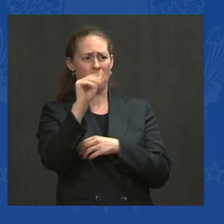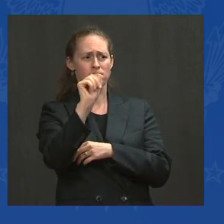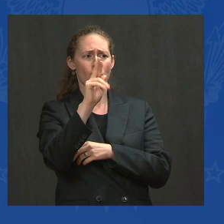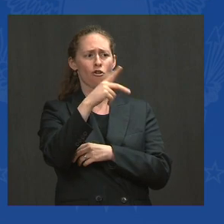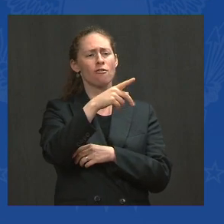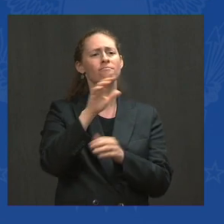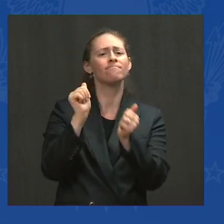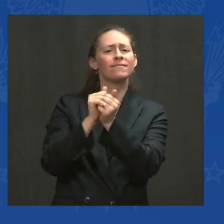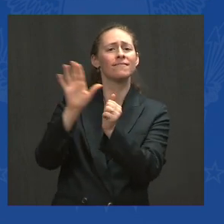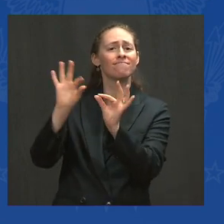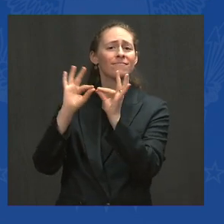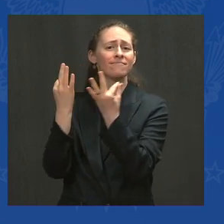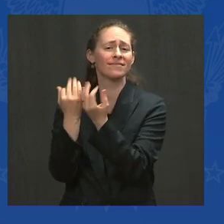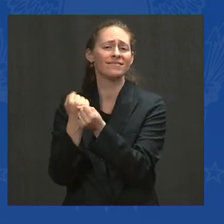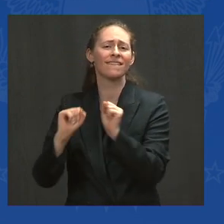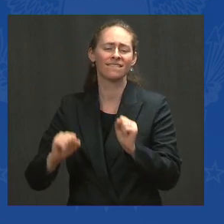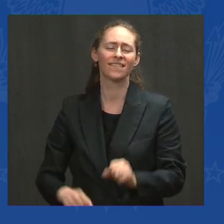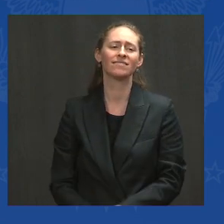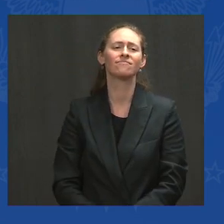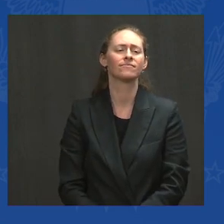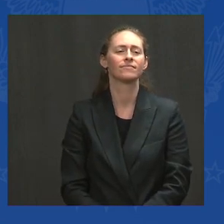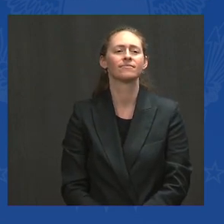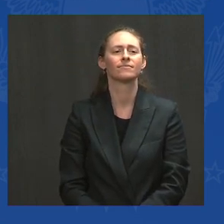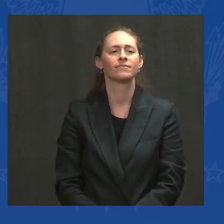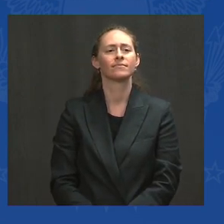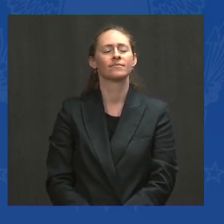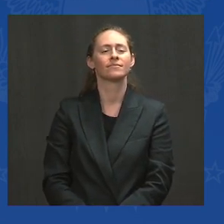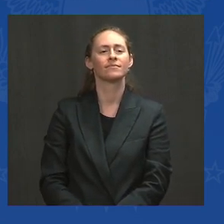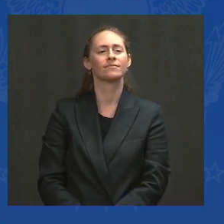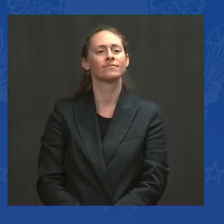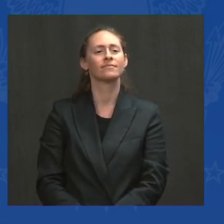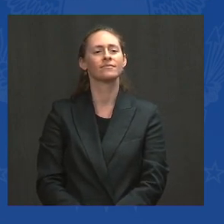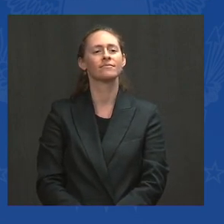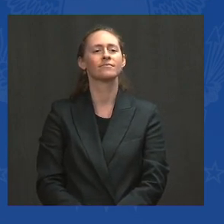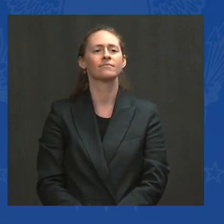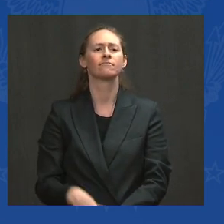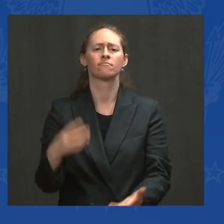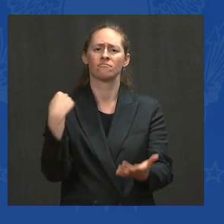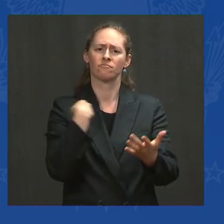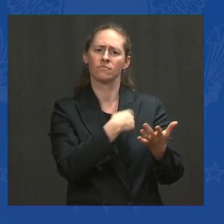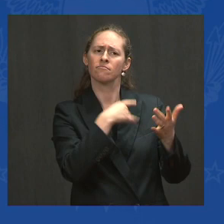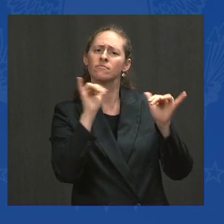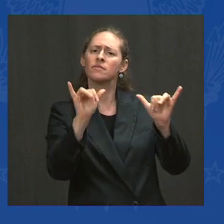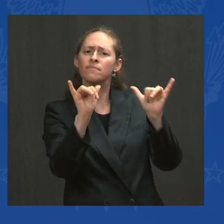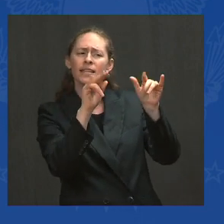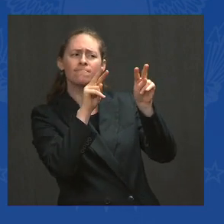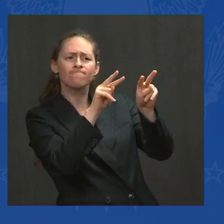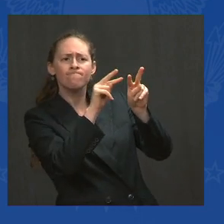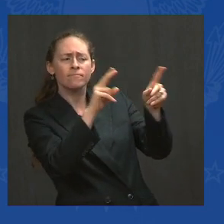we take on the Afghan nationals who work side-by-side with U.S. forces, including interpreters and